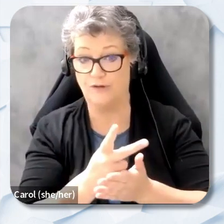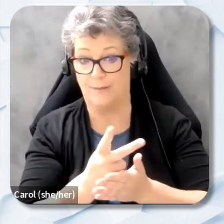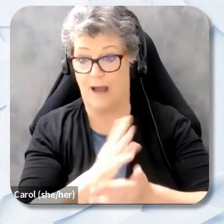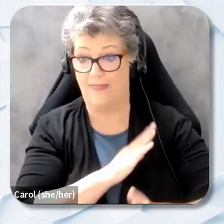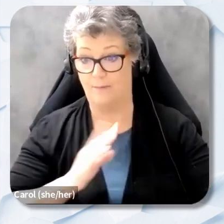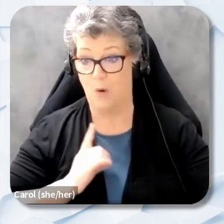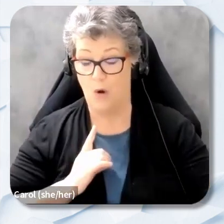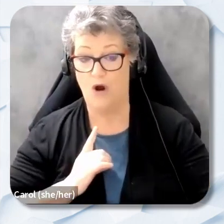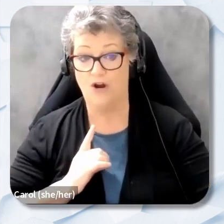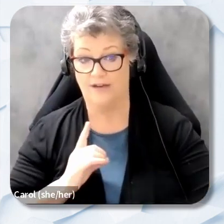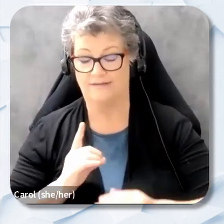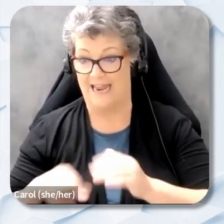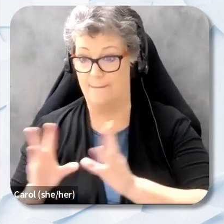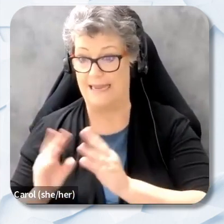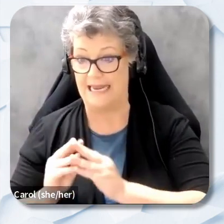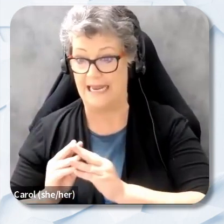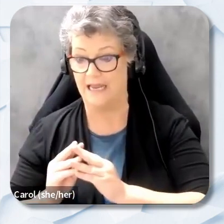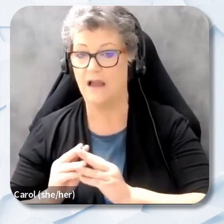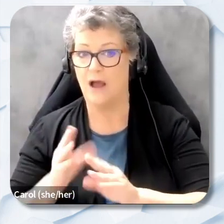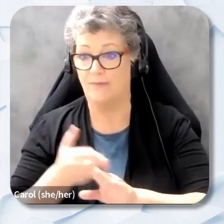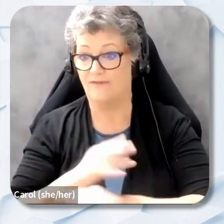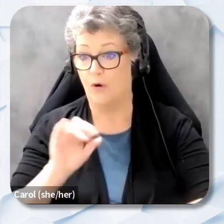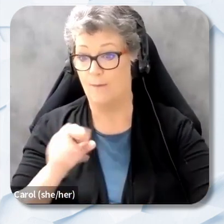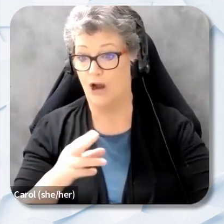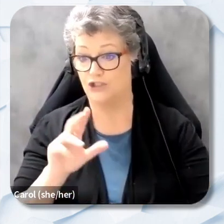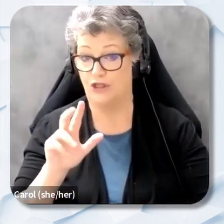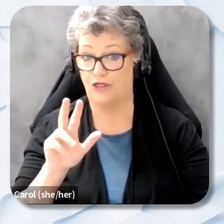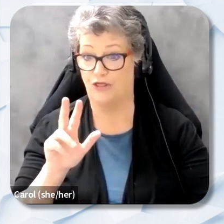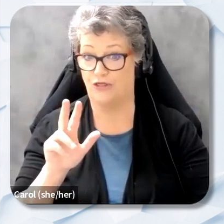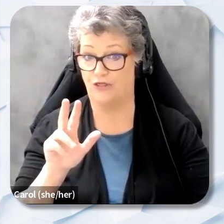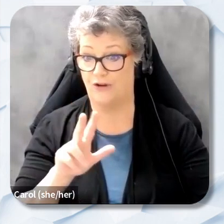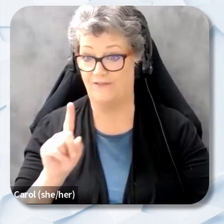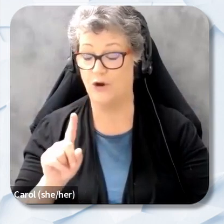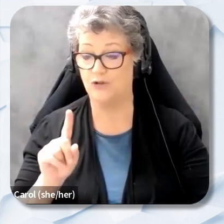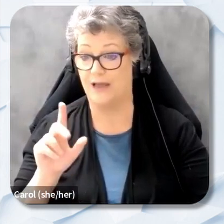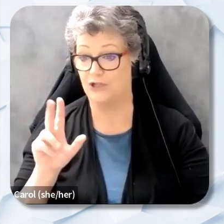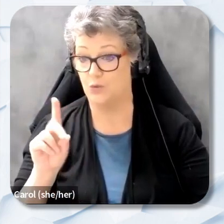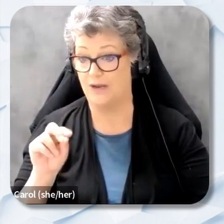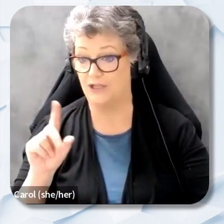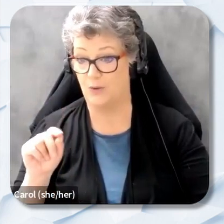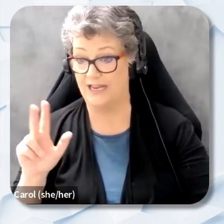in a subsequent meeting by March 31st, 2023, will result in the return of the Educator